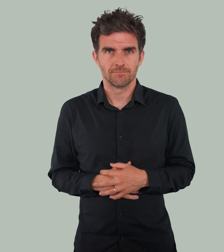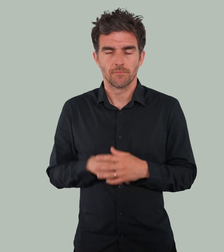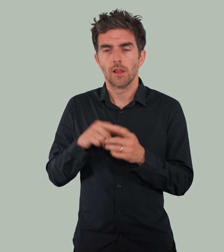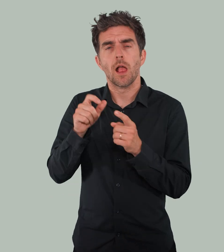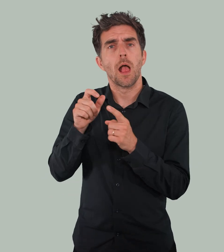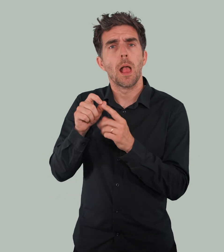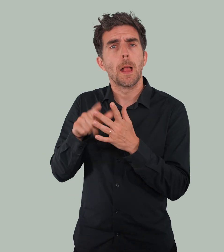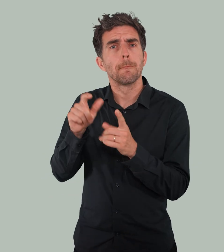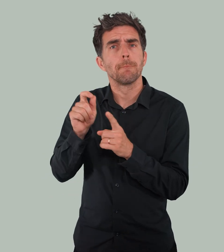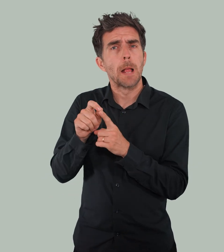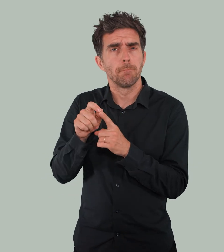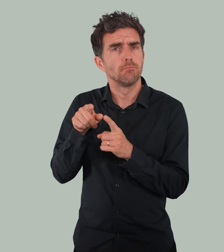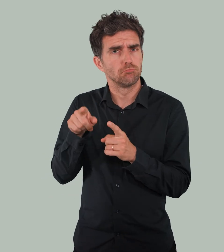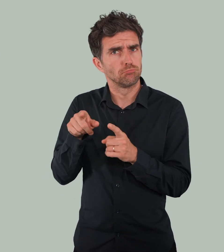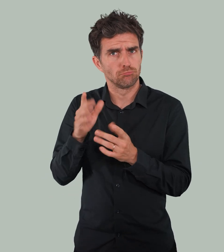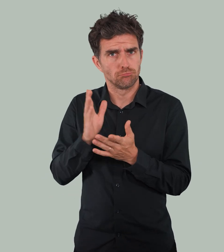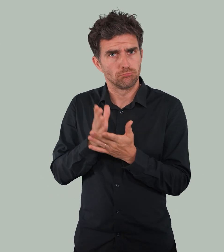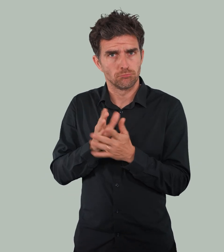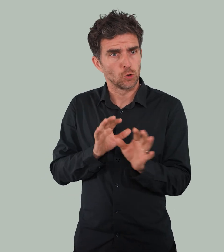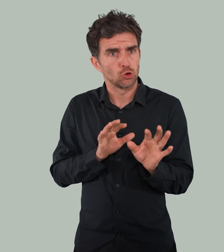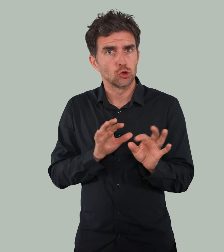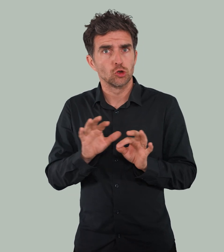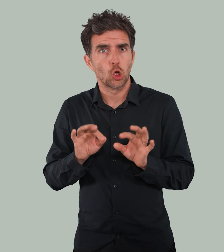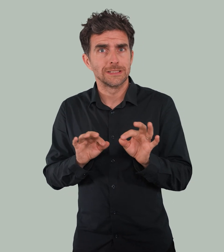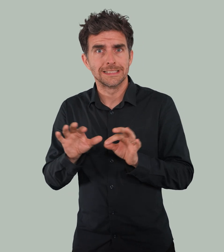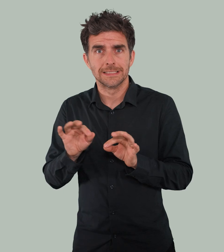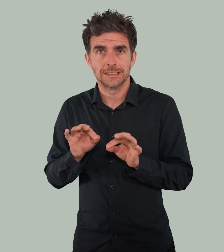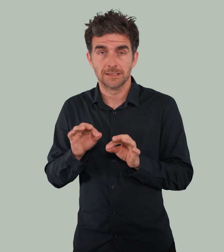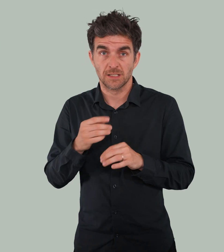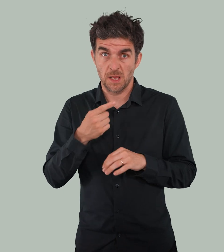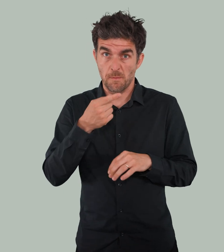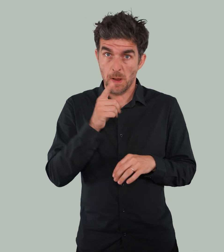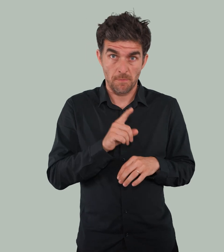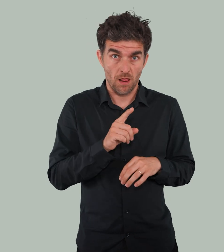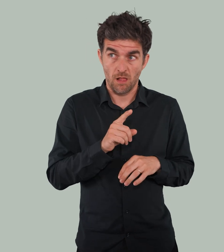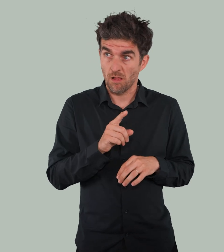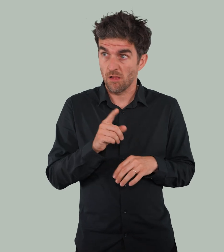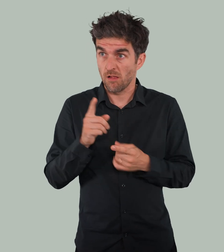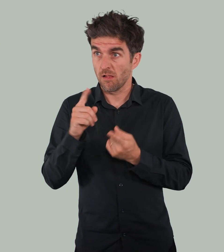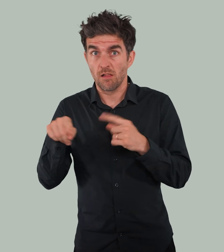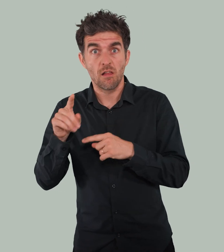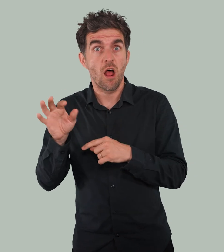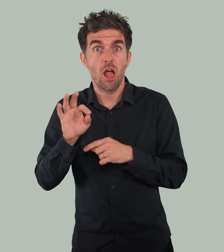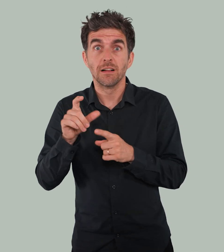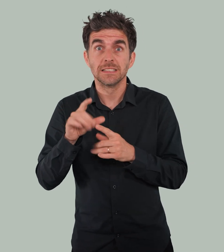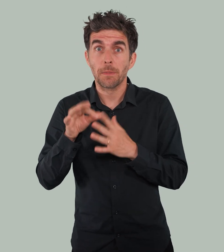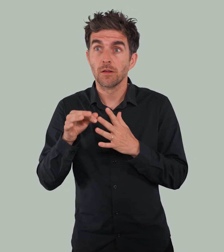35. PIP is also described as enabling choices that people without a disability or